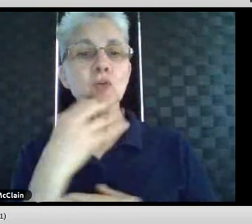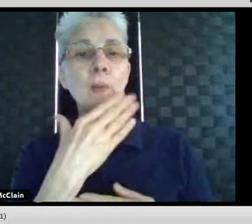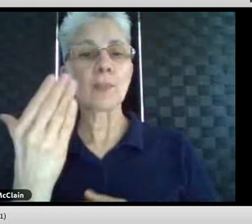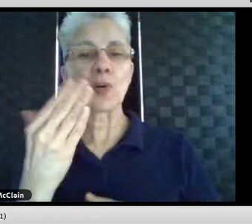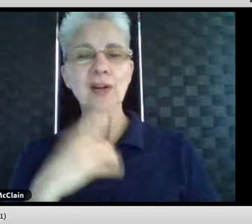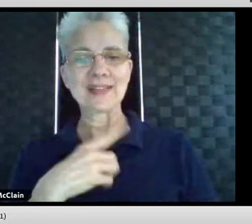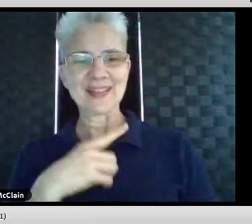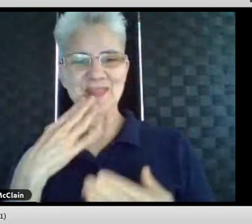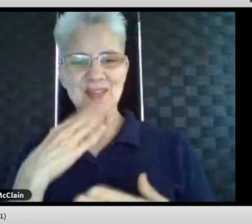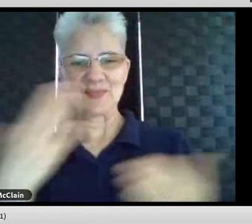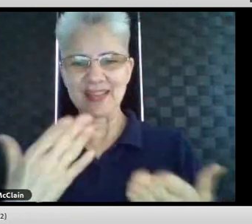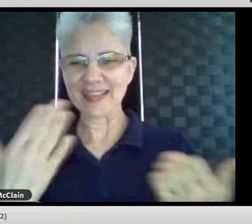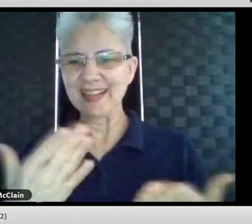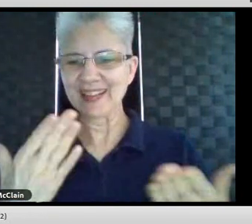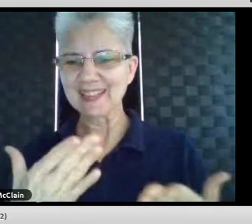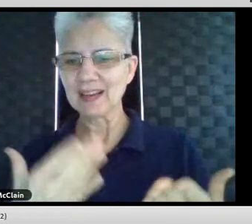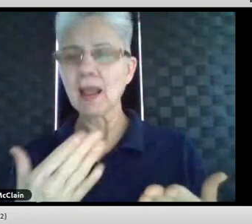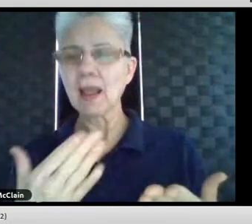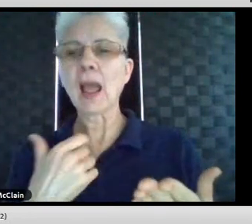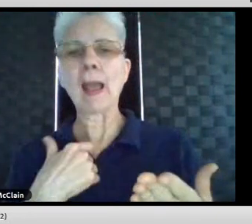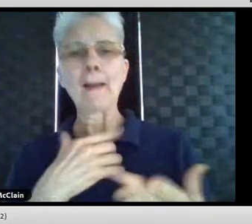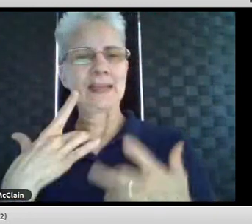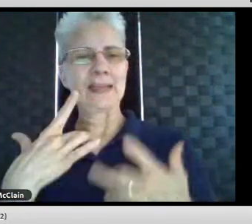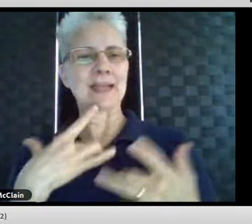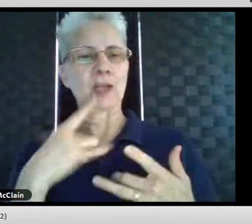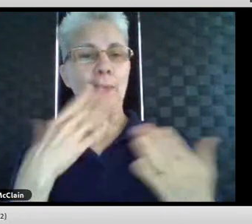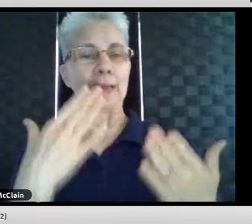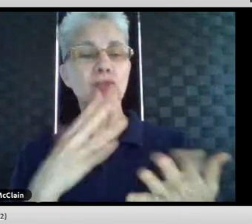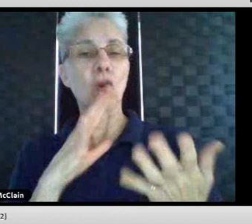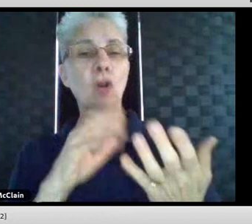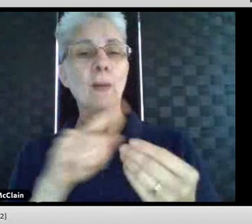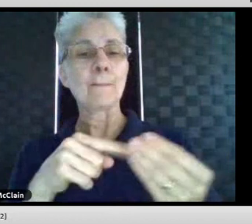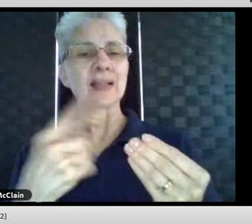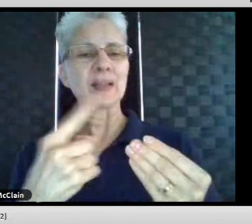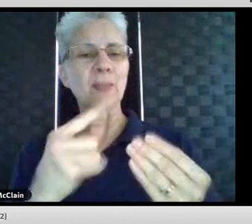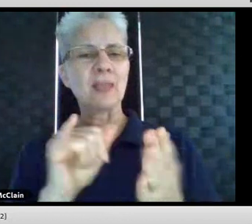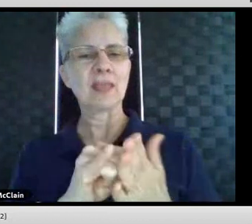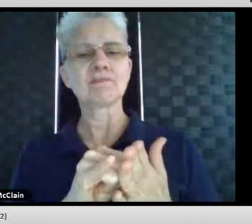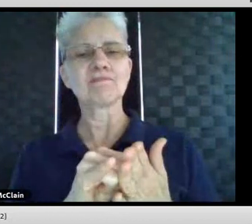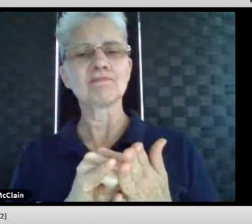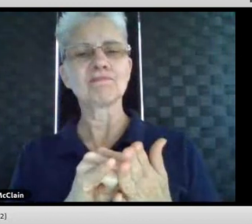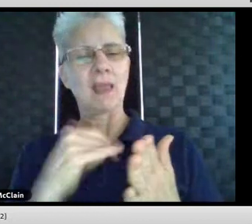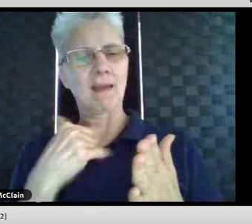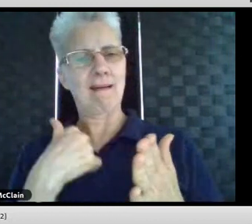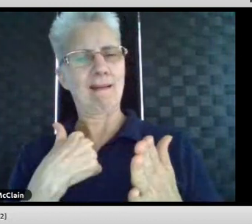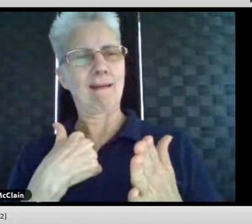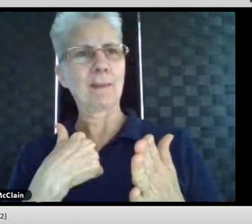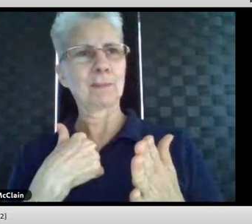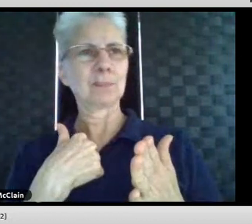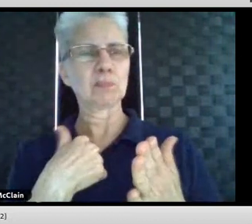Thank you for being here. I'm so excited today to talk to you about something that is what I've spent probably,